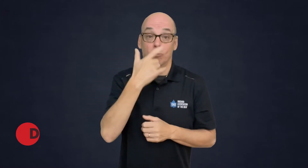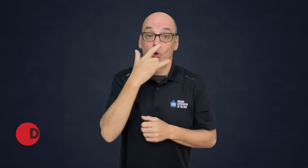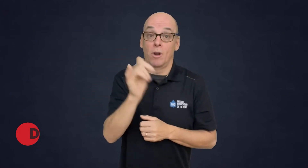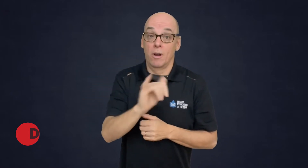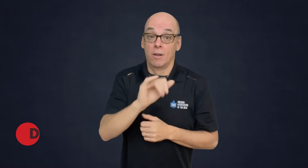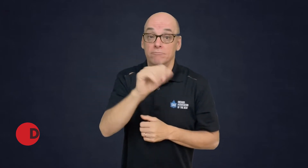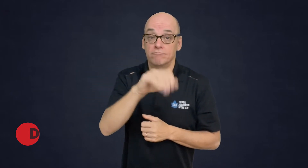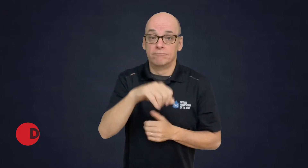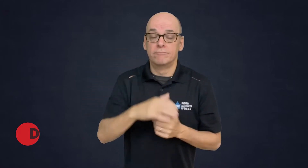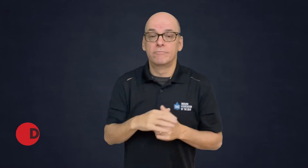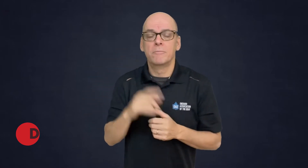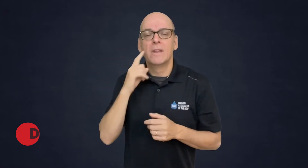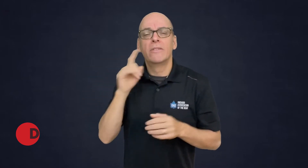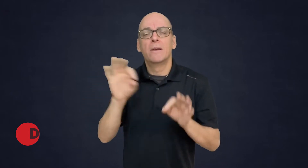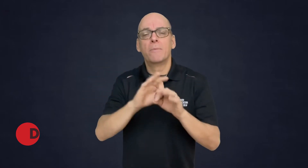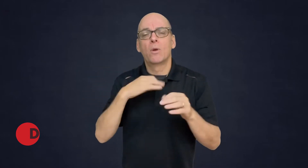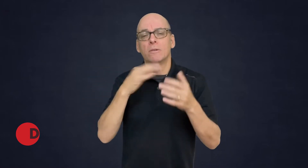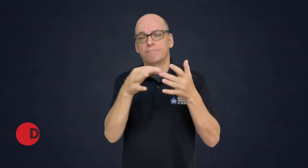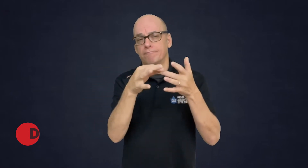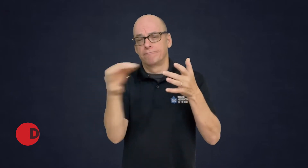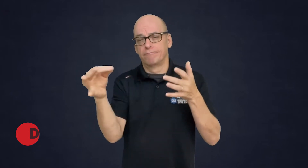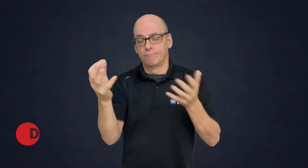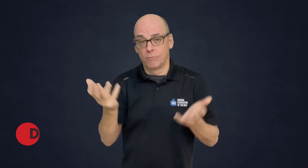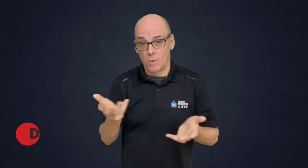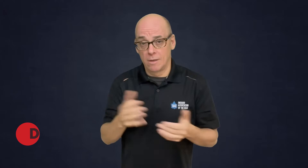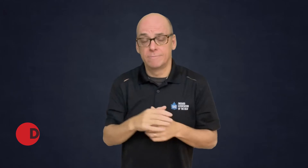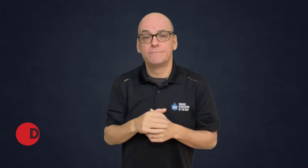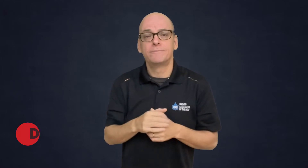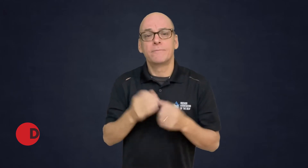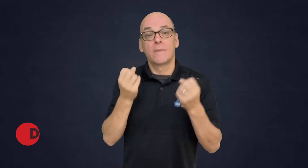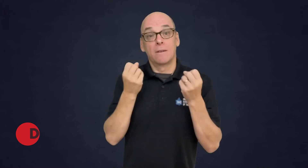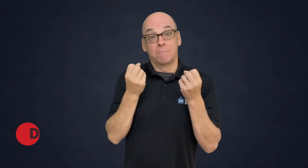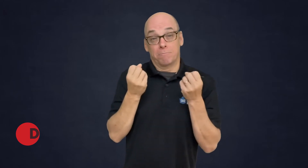Yes it does look like it but it is important to consider